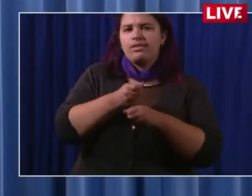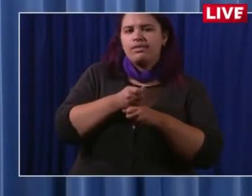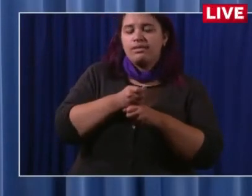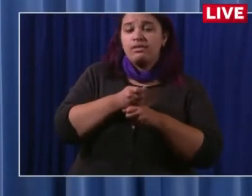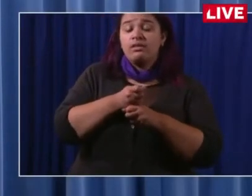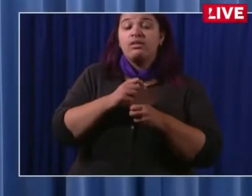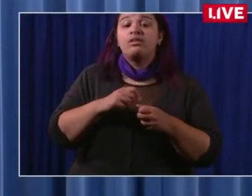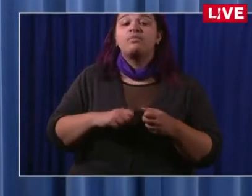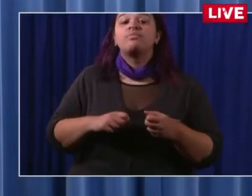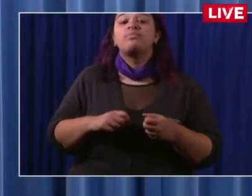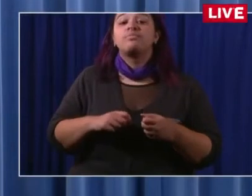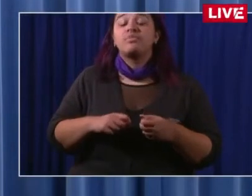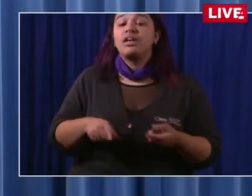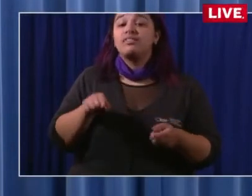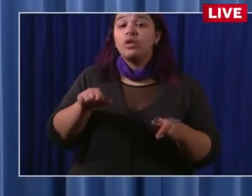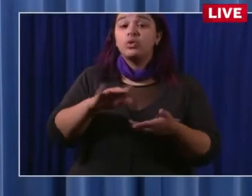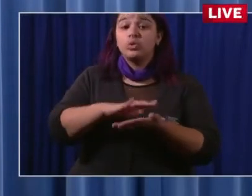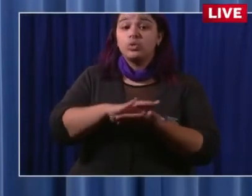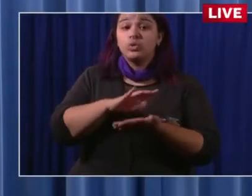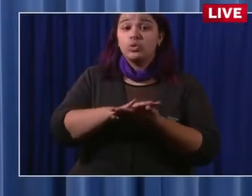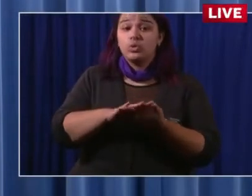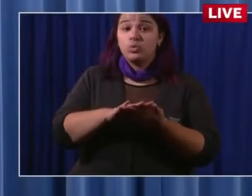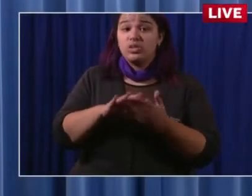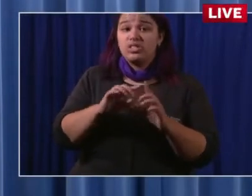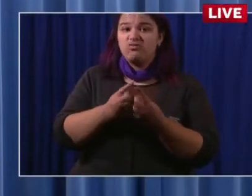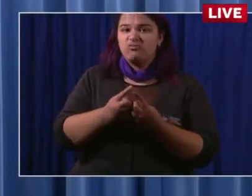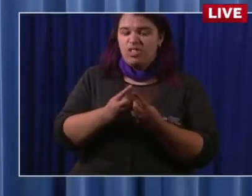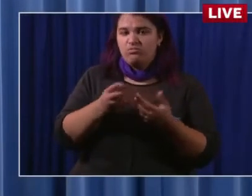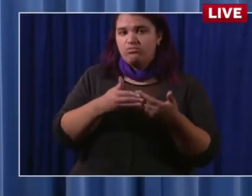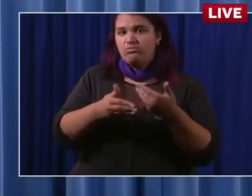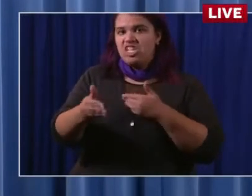WHEN WILL THIS MONEY BE AVAILABLE, AND HOW CAN THEY GO ABOUT GETTING THIS?